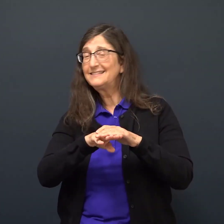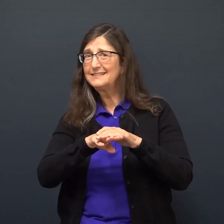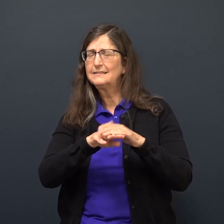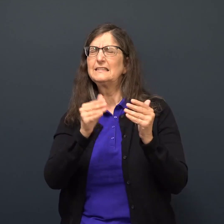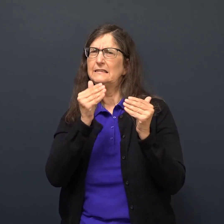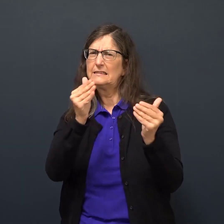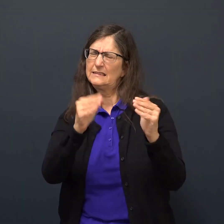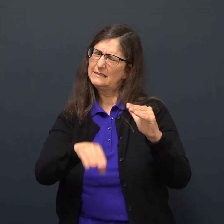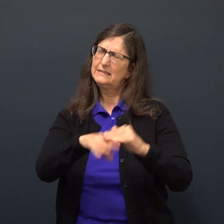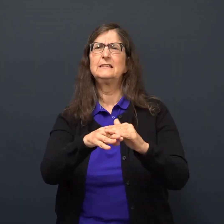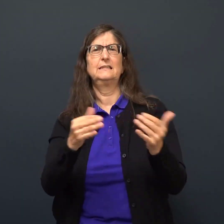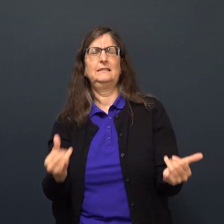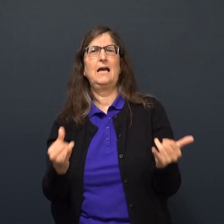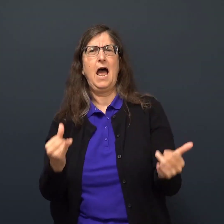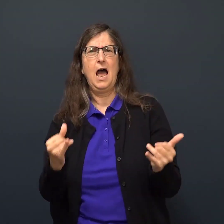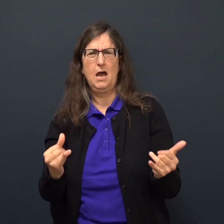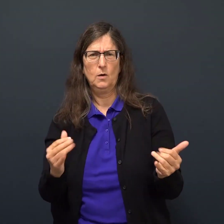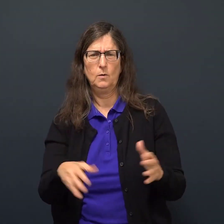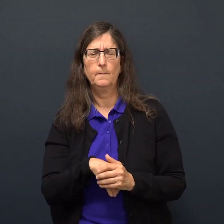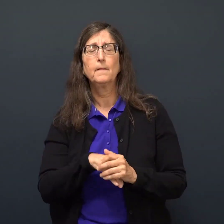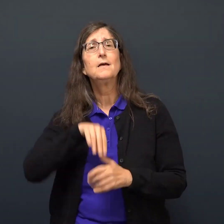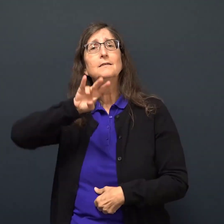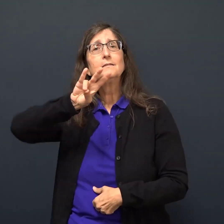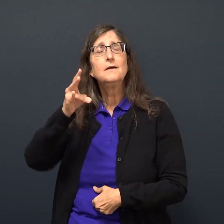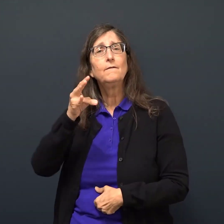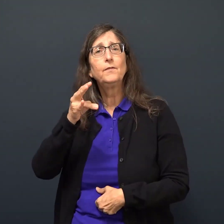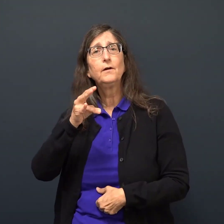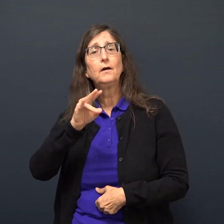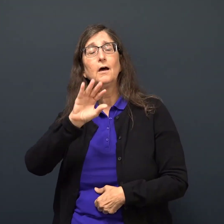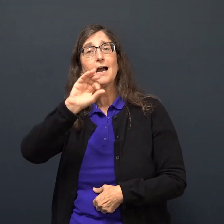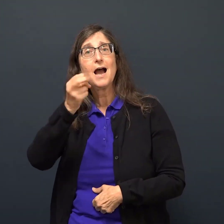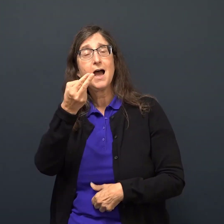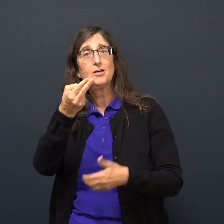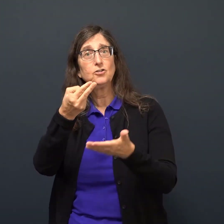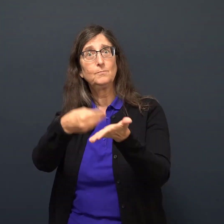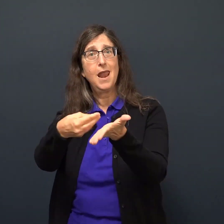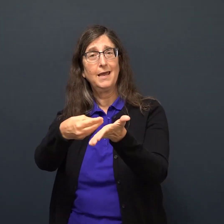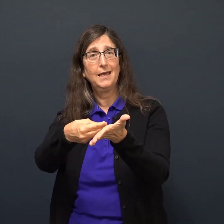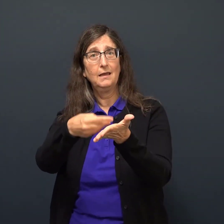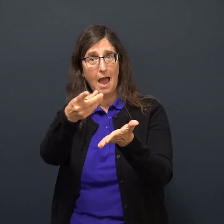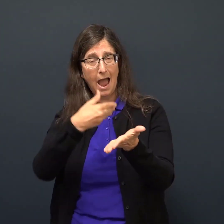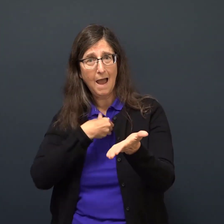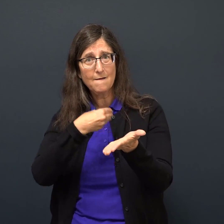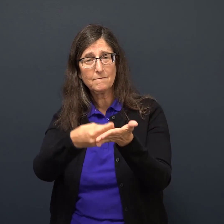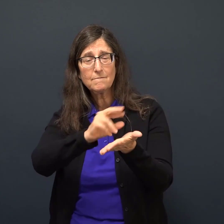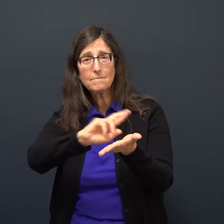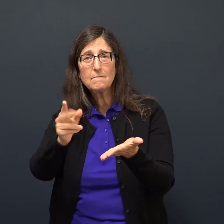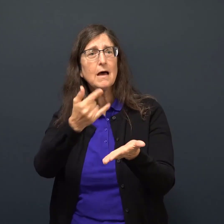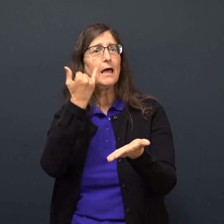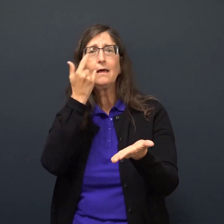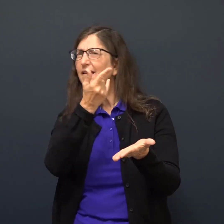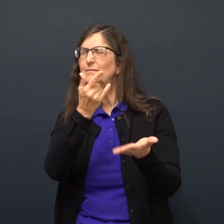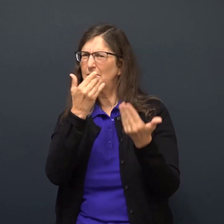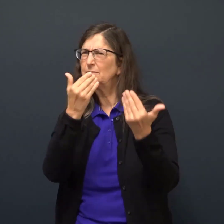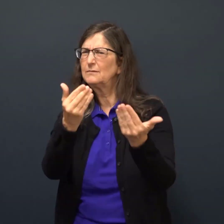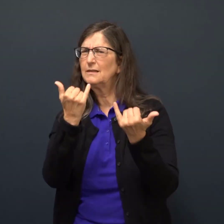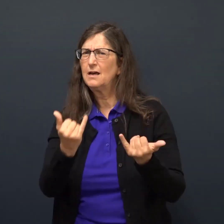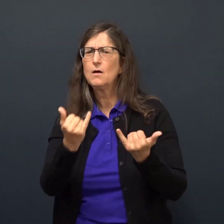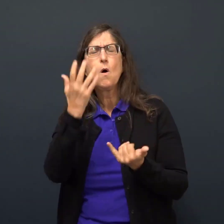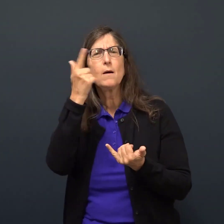If it's not filled up, please do it now. Finally, make sure you have enough cash available. If not, I encourage you to do so now.